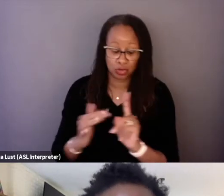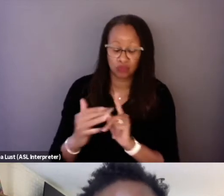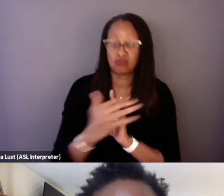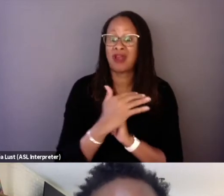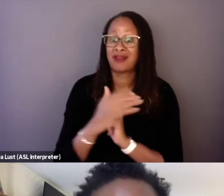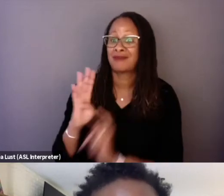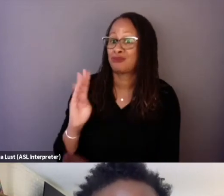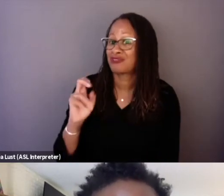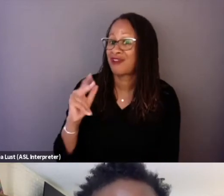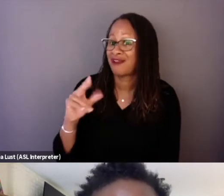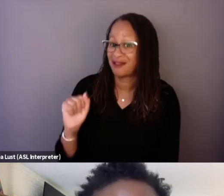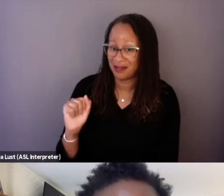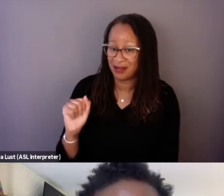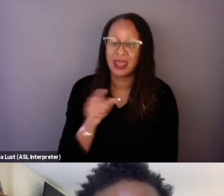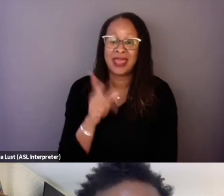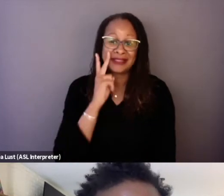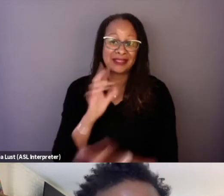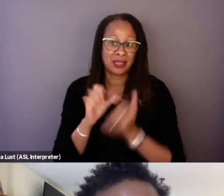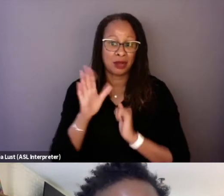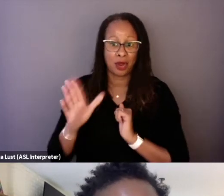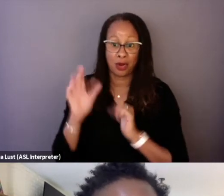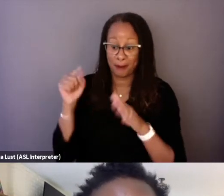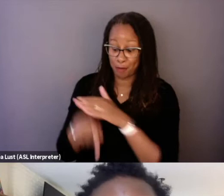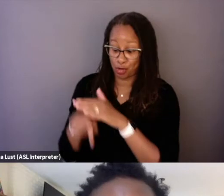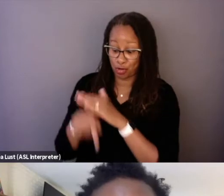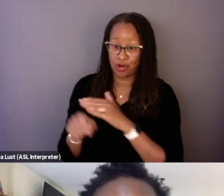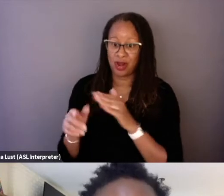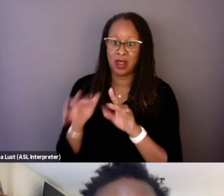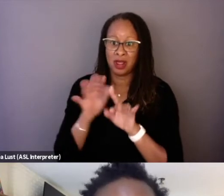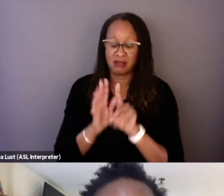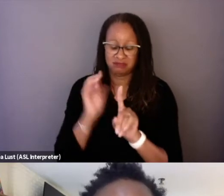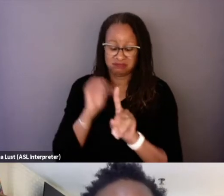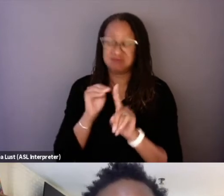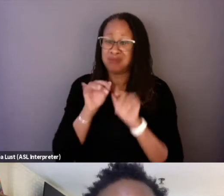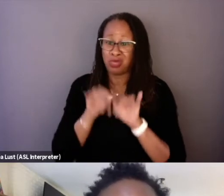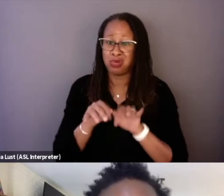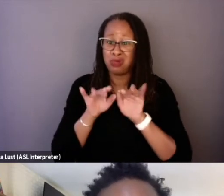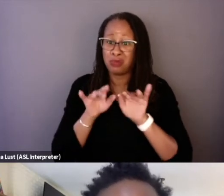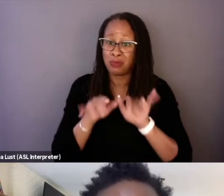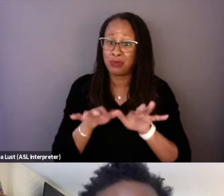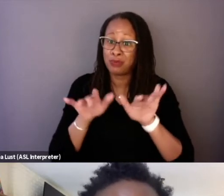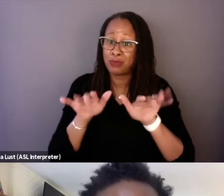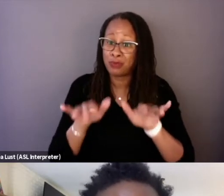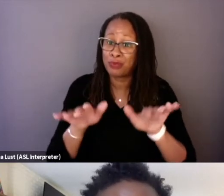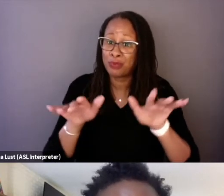and seeing how her murder reverberated throughout. You know, it wasn't just a daughter that was killed.